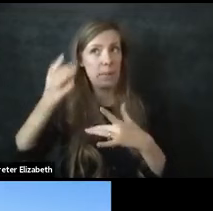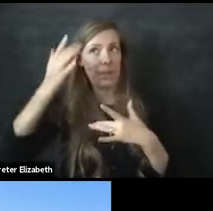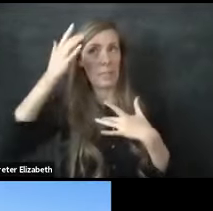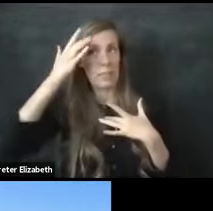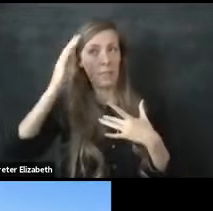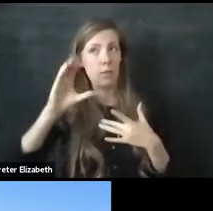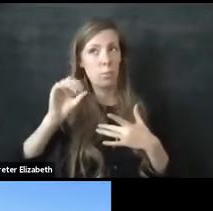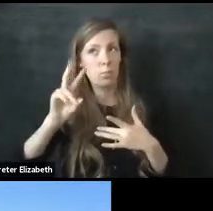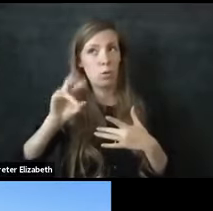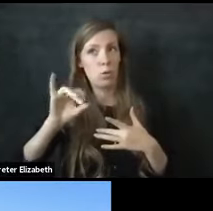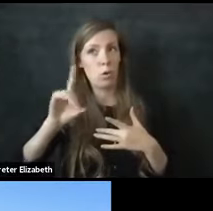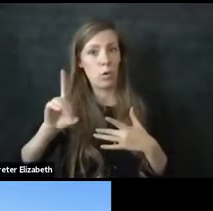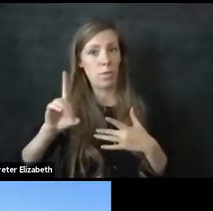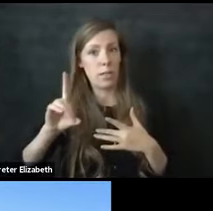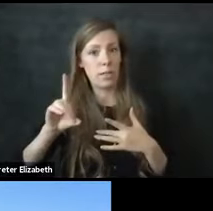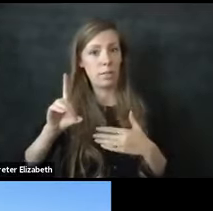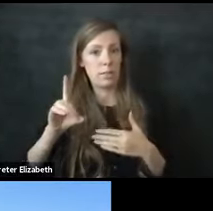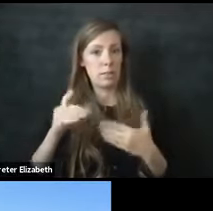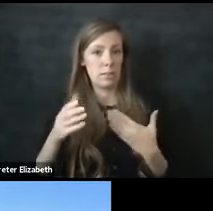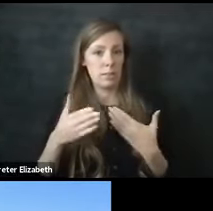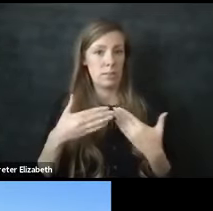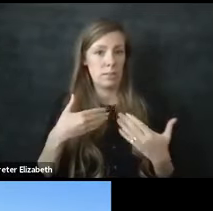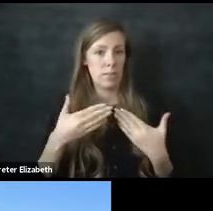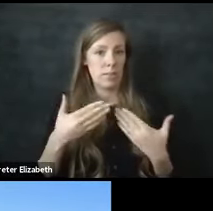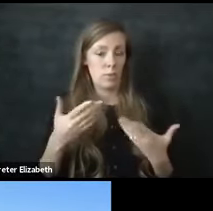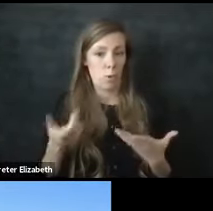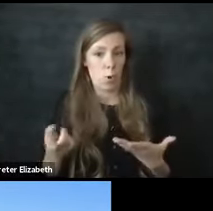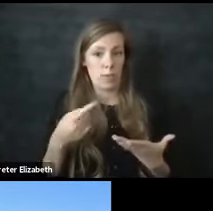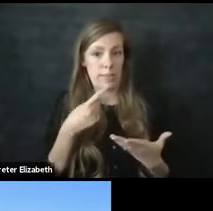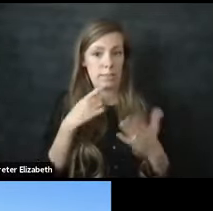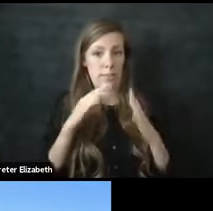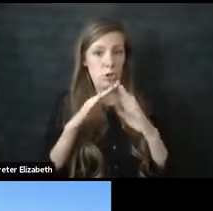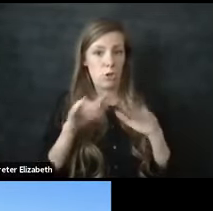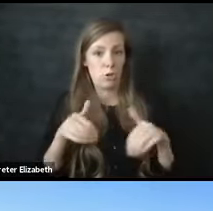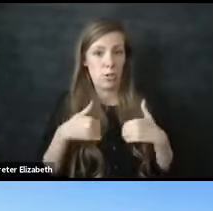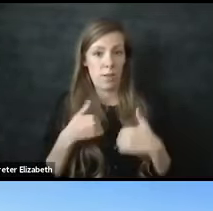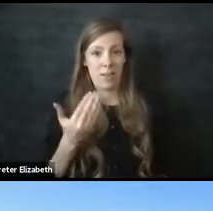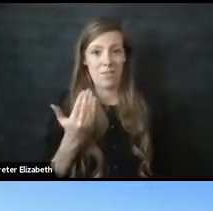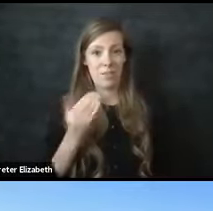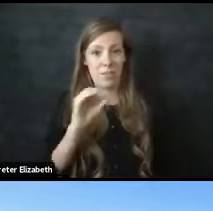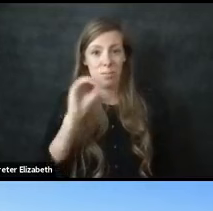epidemiologist, children have had 15% of all cases and